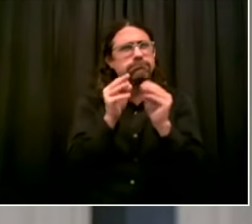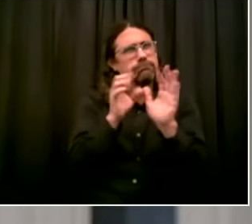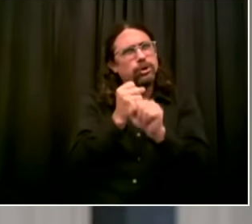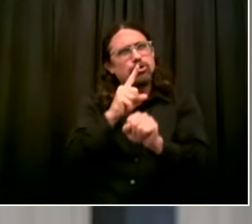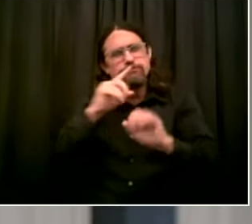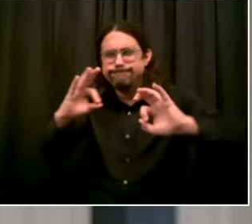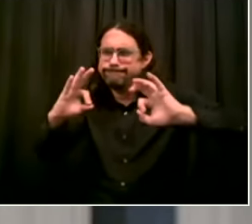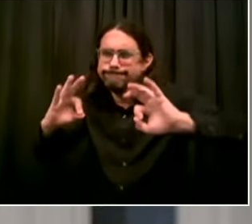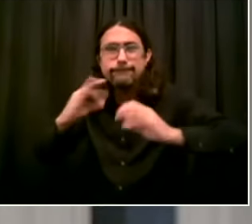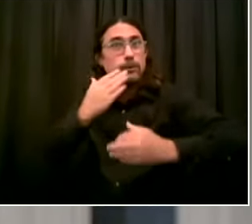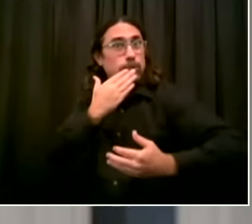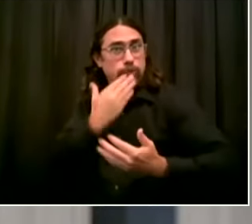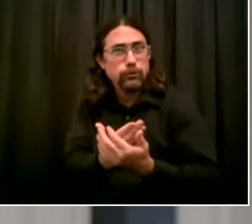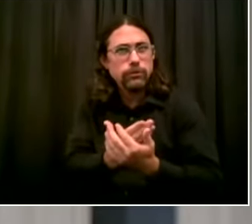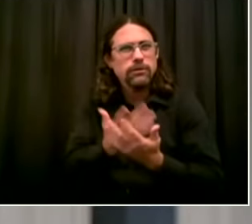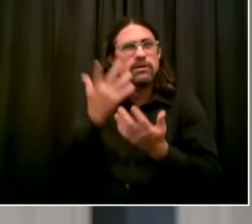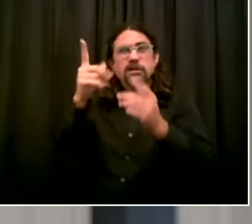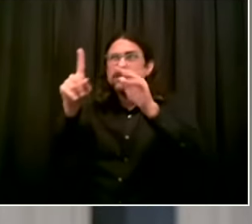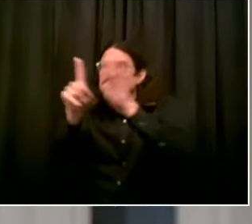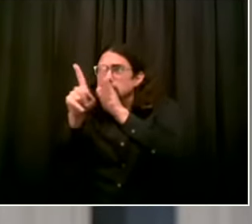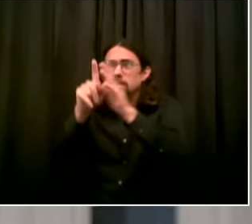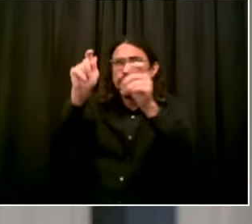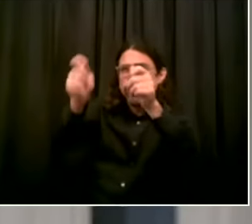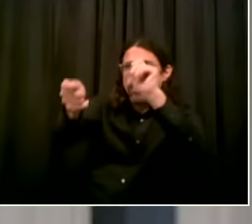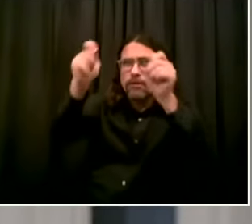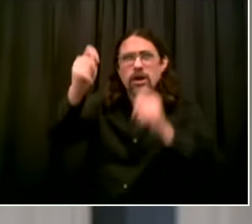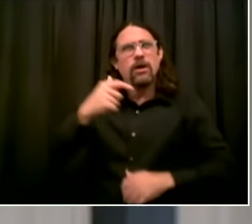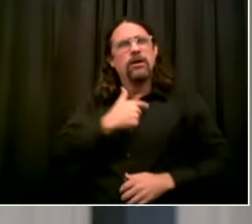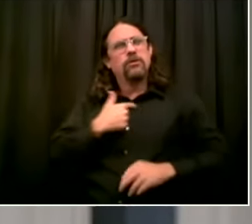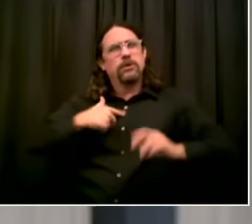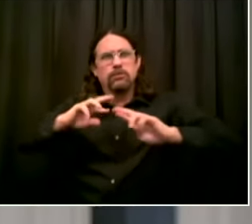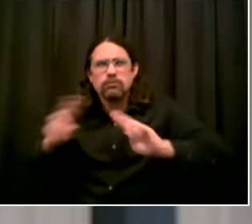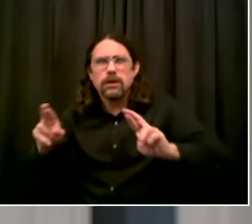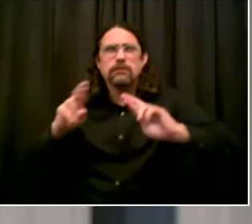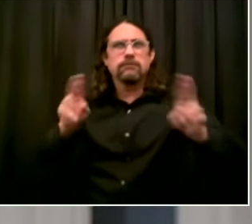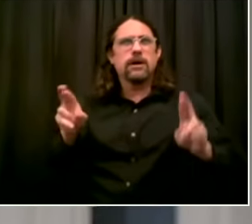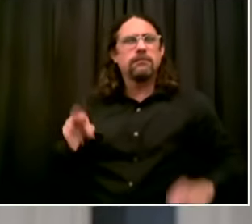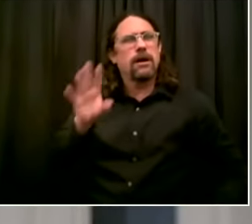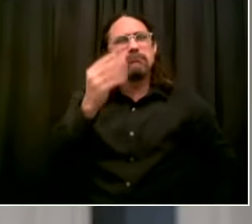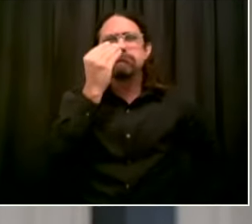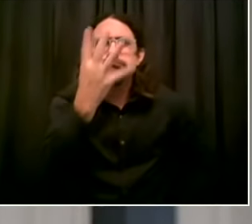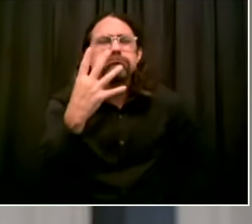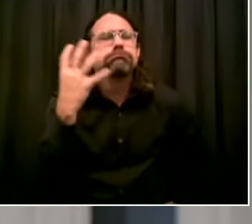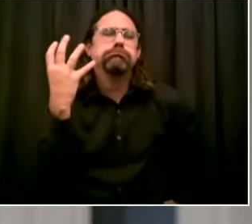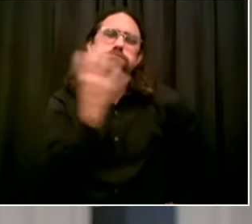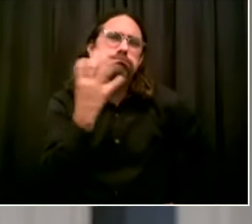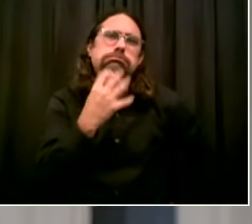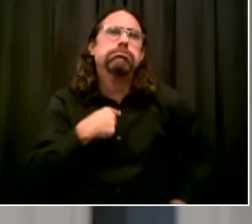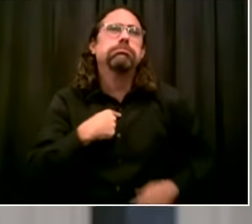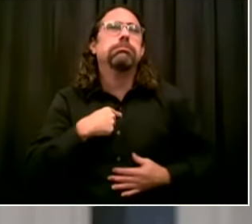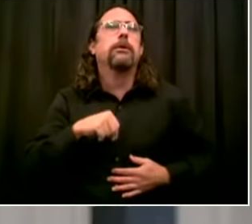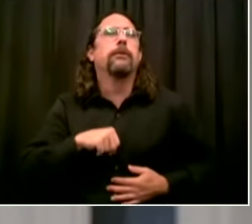CLINGING TO PAST PROCEDE URAND APPROACH THAT EVERYONE NEEDED TO BREAK OUT OF AND UNDERSTANDING